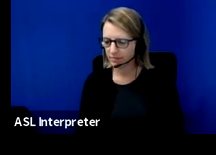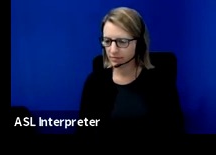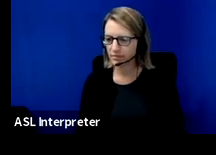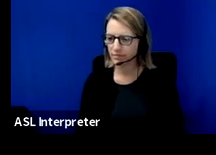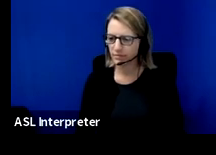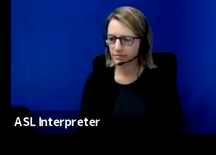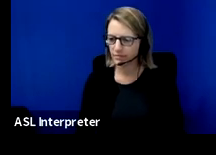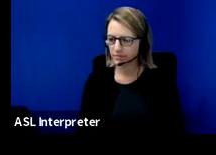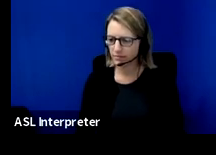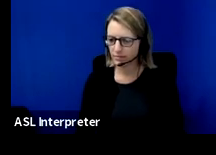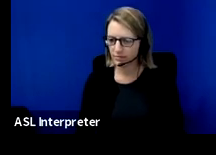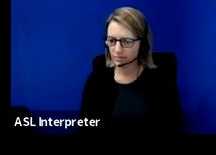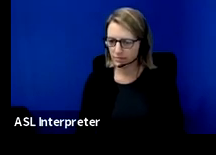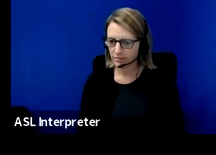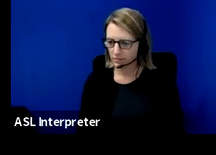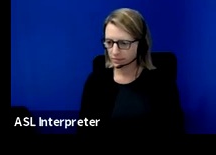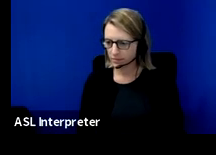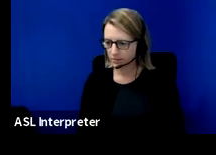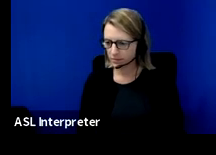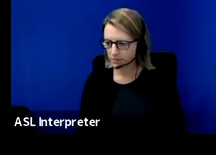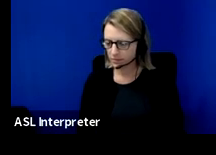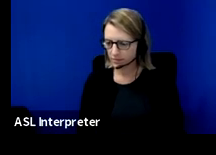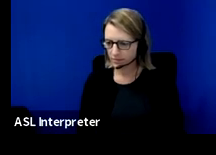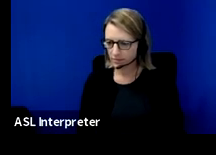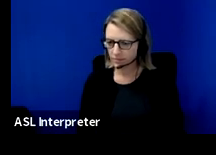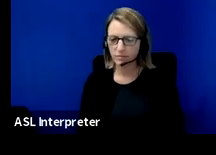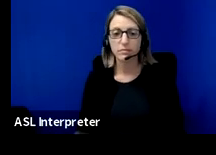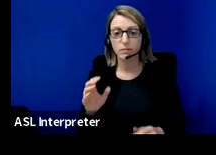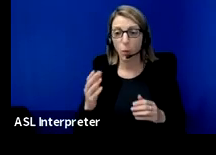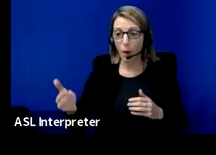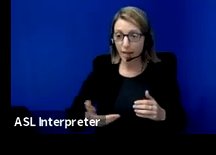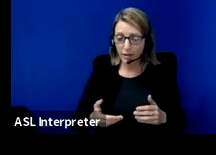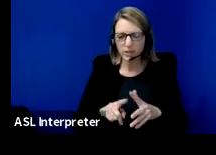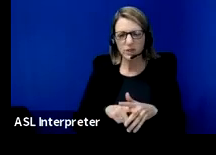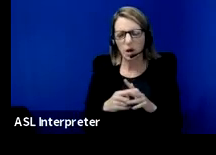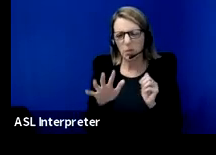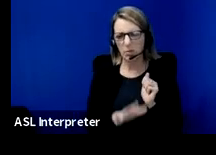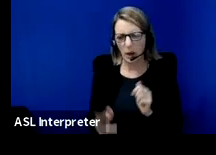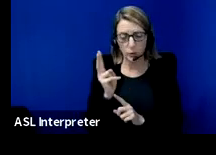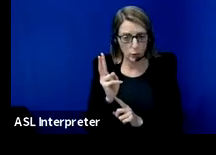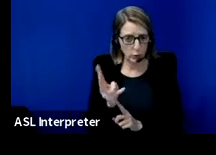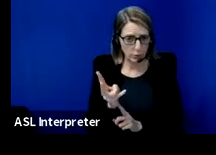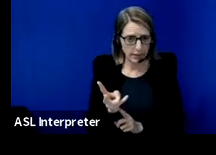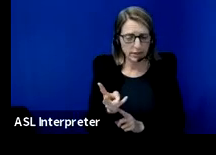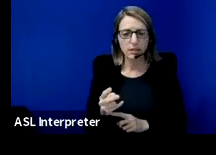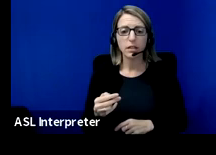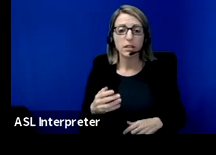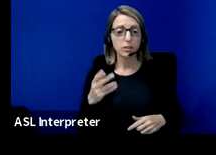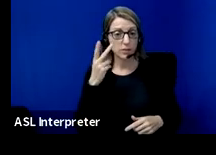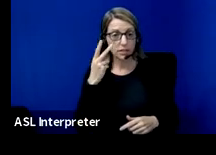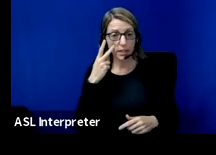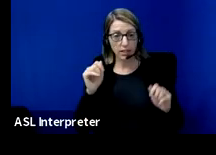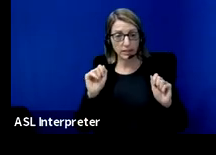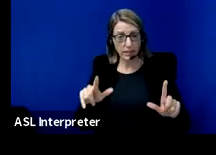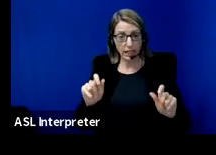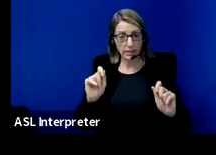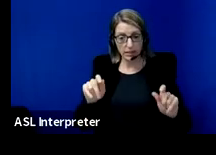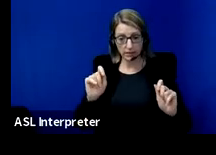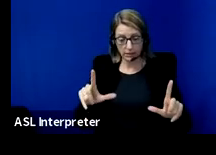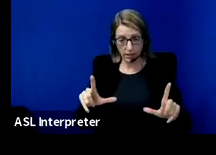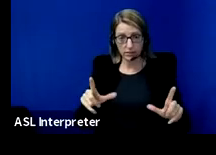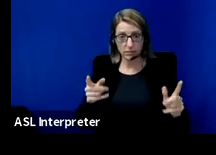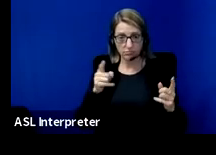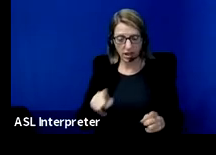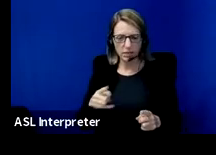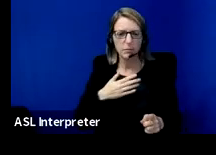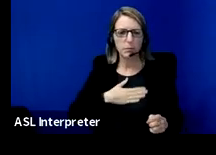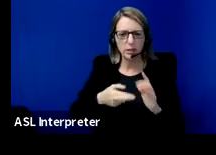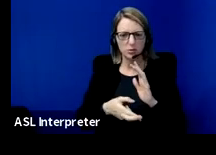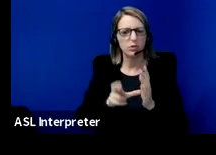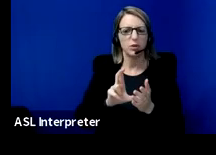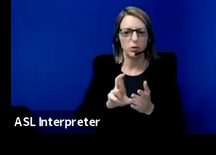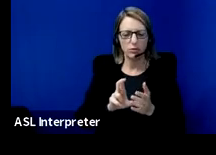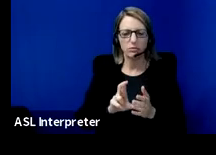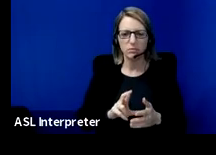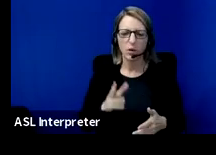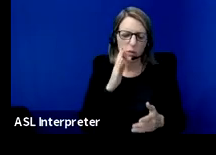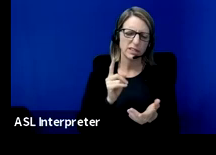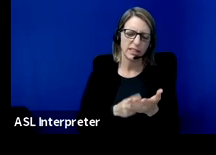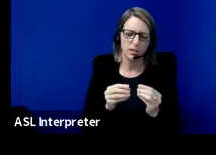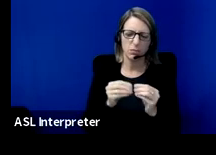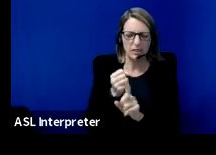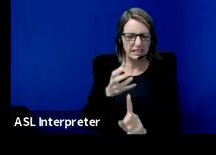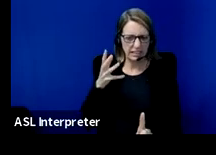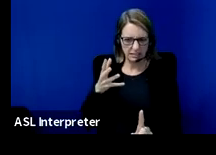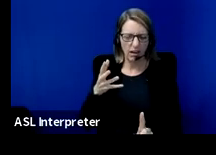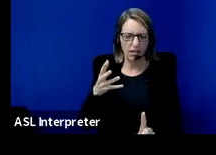ESD 112-- Kristina Wambold: Welcome, we'll get started in about two minutes please review the moving slideshow that's happening, we'll talk about this in more detail. Once we start at one o'clock, but this will help us interact together today.